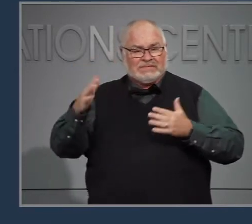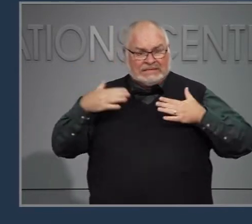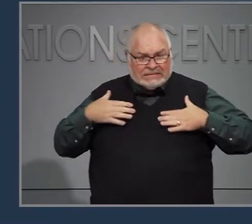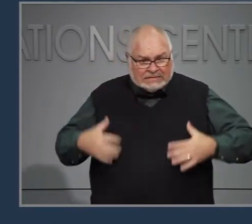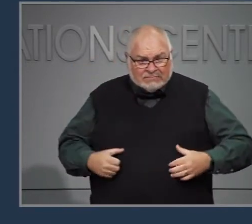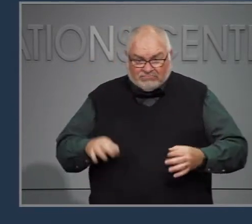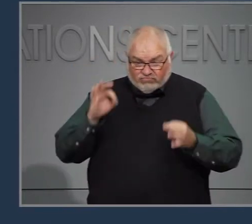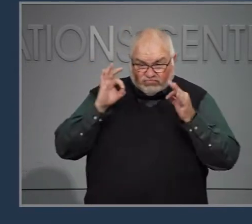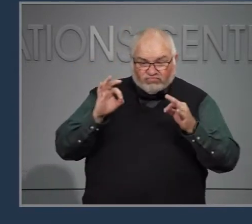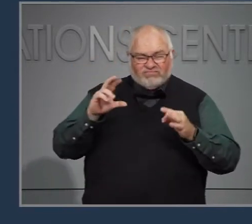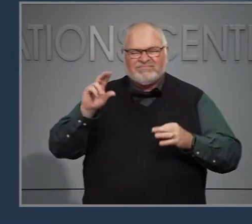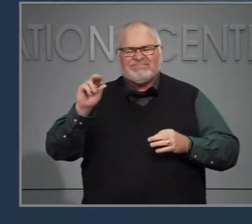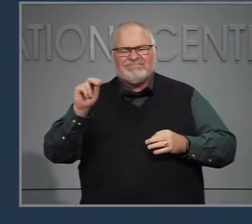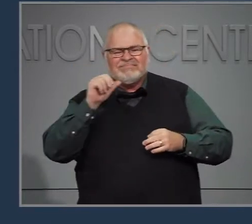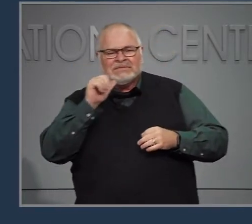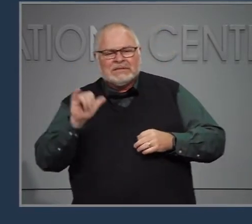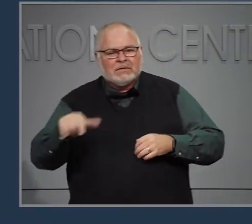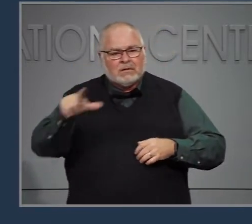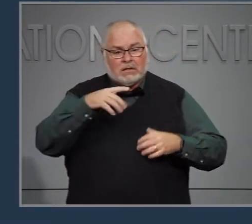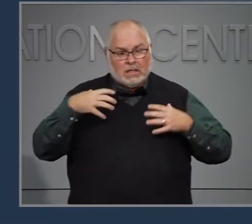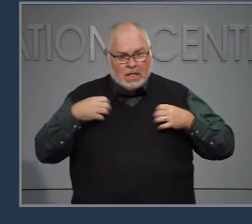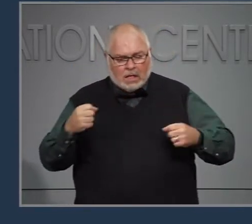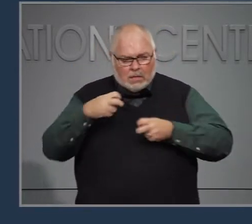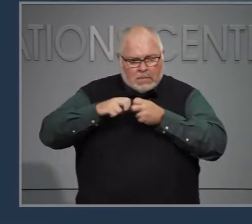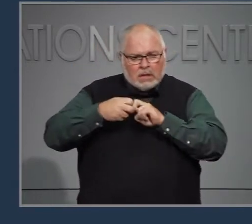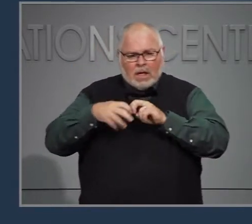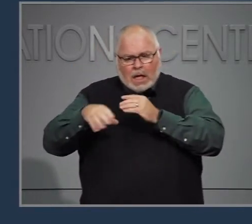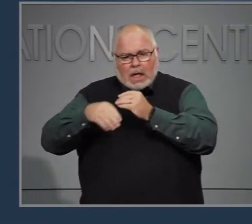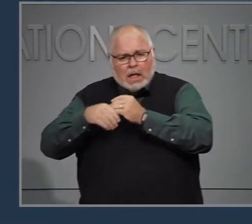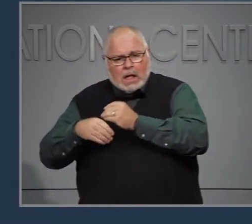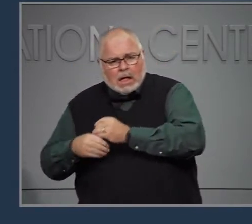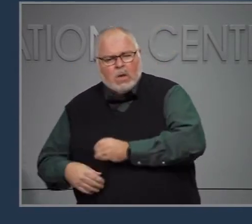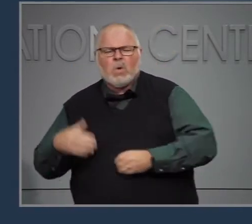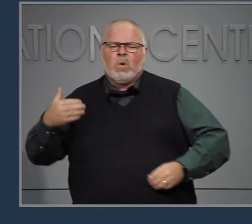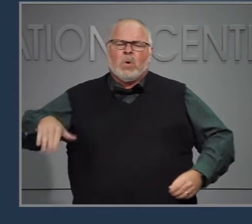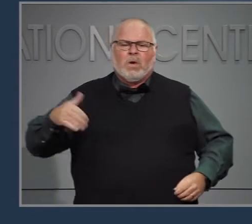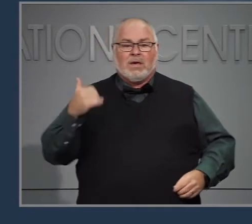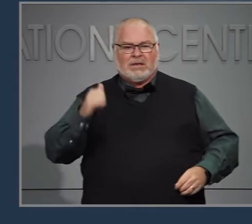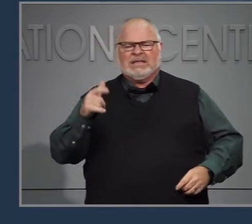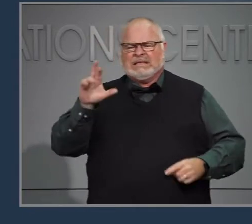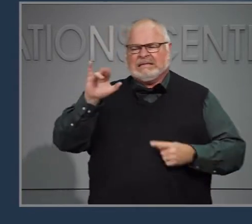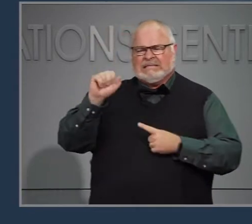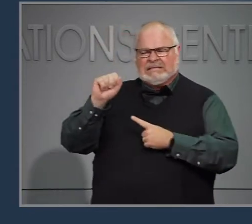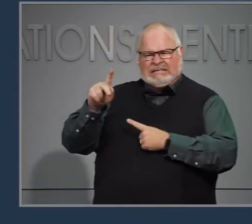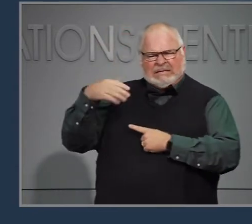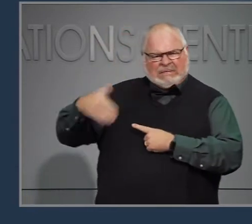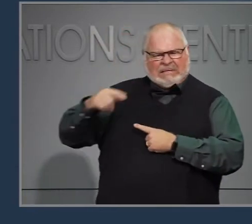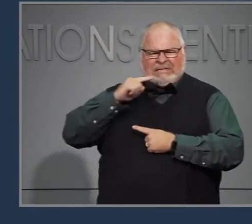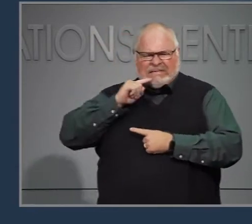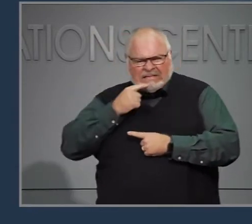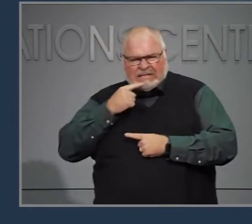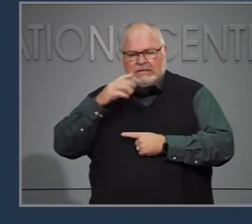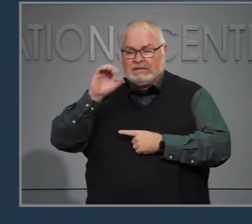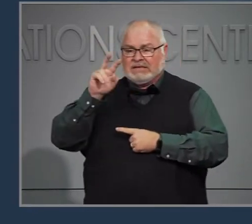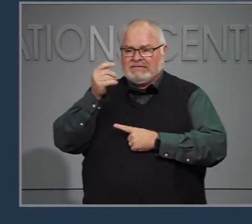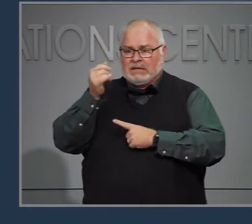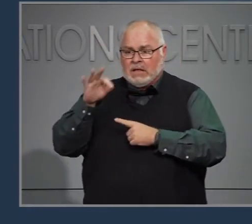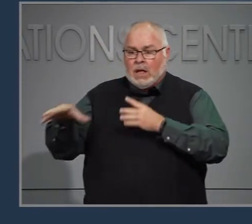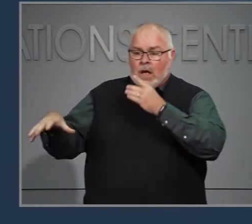MEDICAL CONDITIONS PUTTING THEM AT HIGHER RISK FOR SEVERE COVID-19 ILLNESS AND WORSE OUTCOMES.